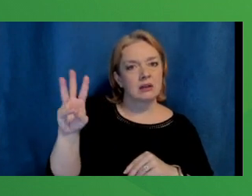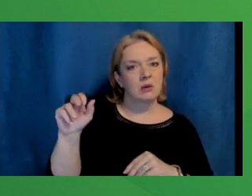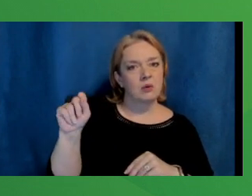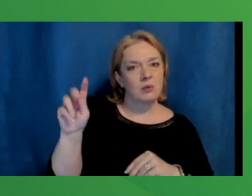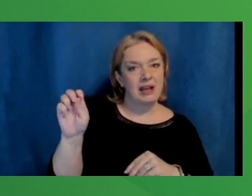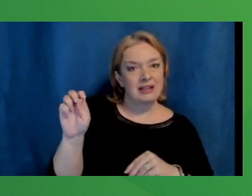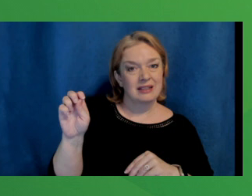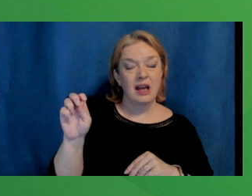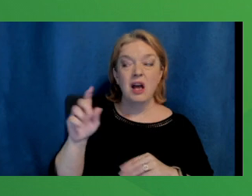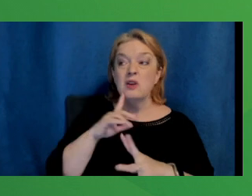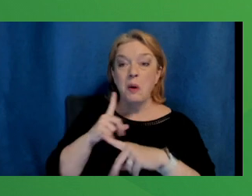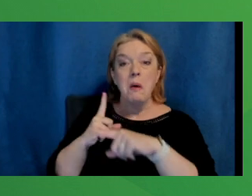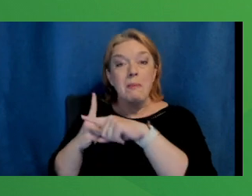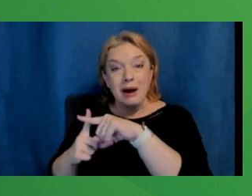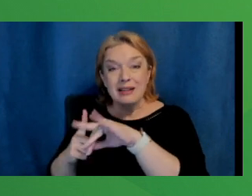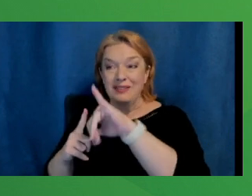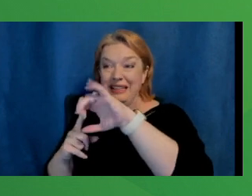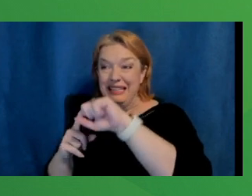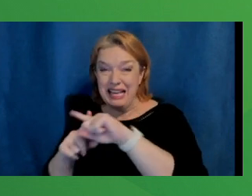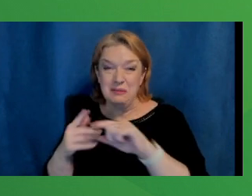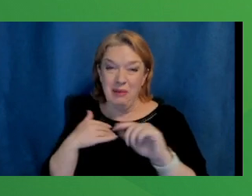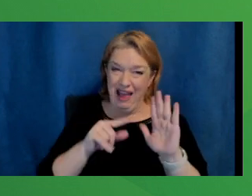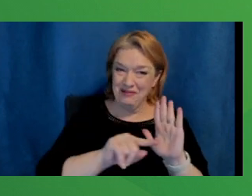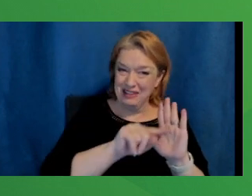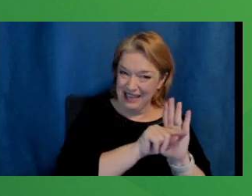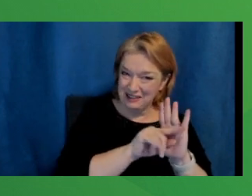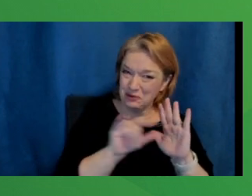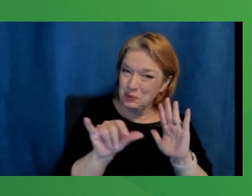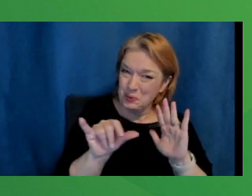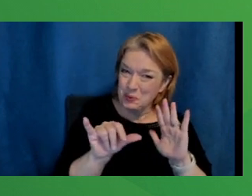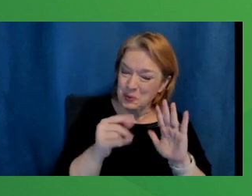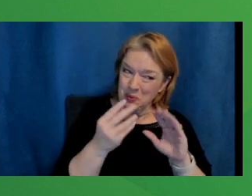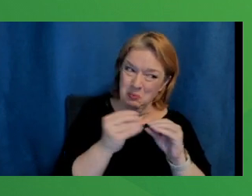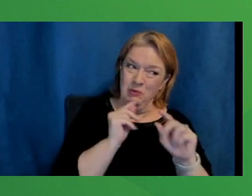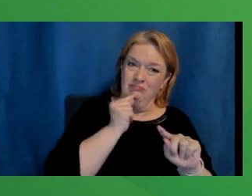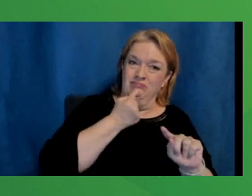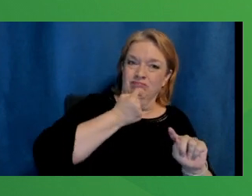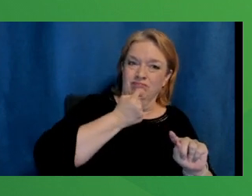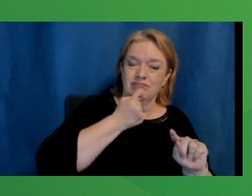effect. So, everyone had their own opinions about that, and this is what I enjoyed about this task.